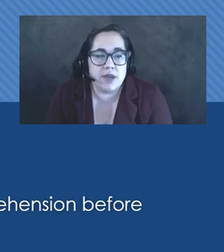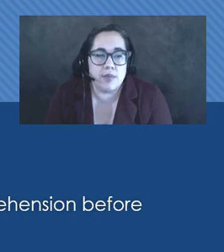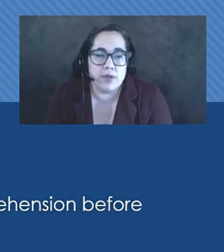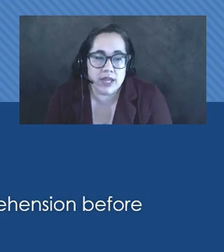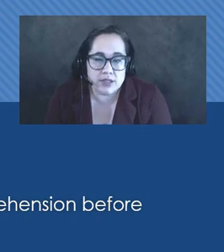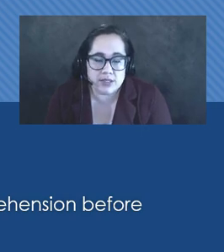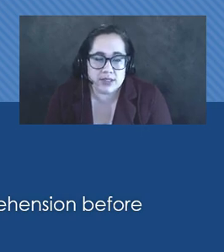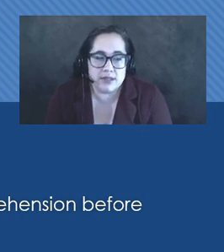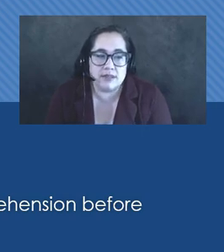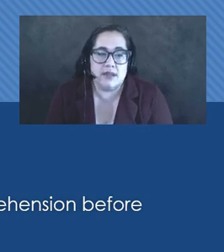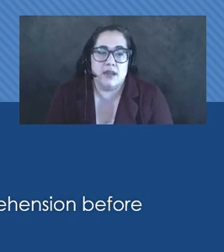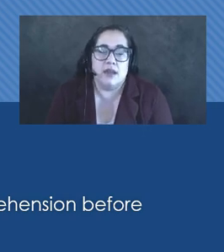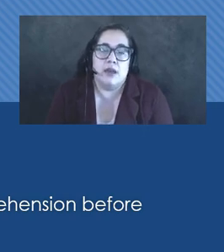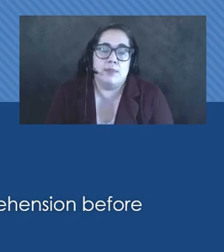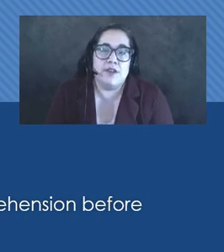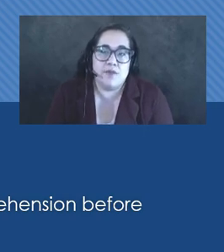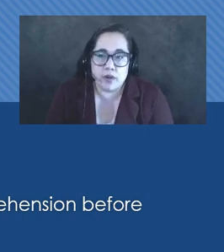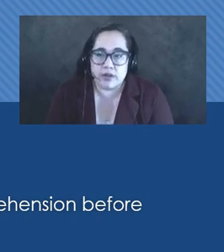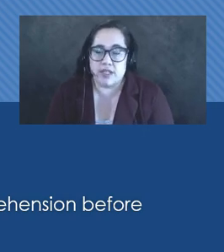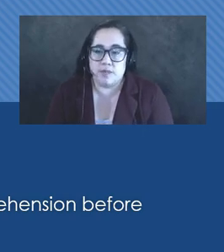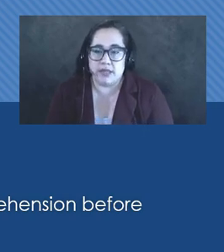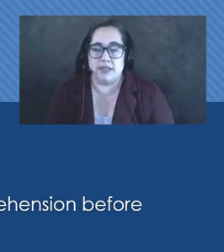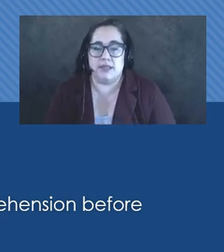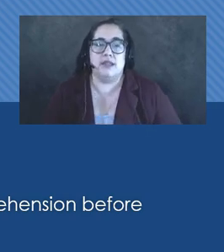comprehension skills before they're expected to